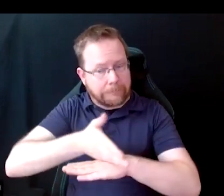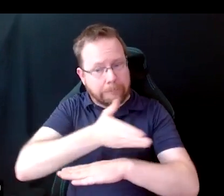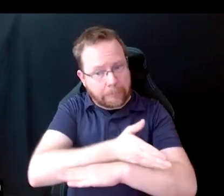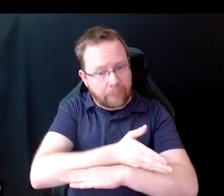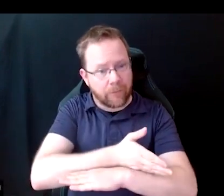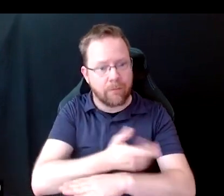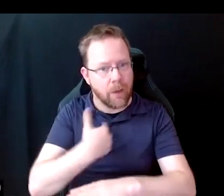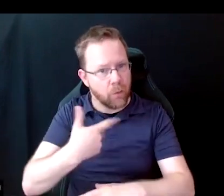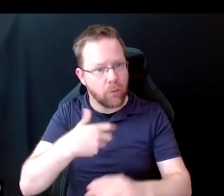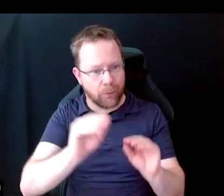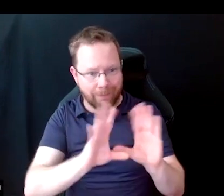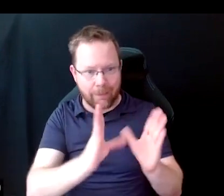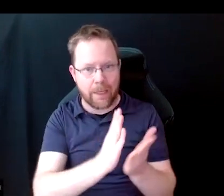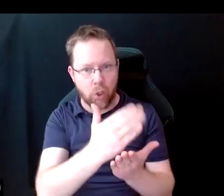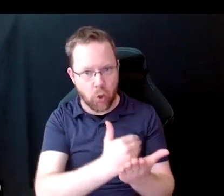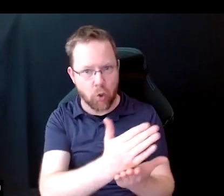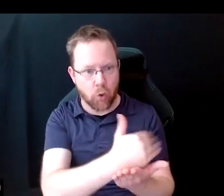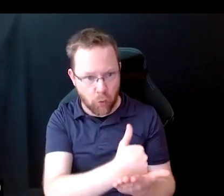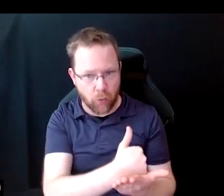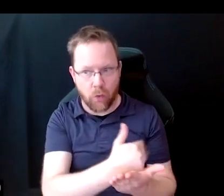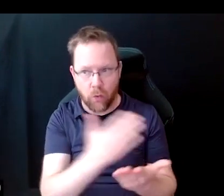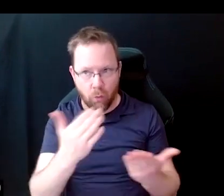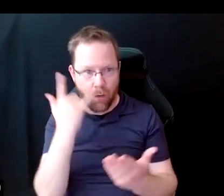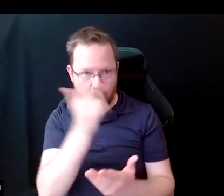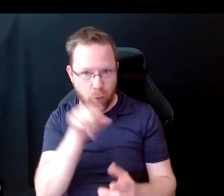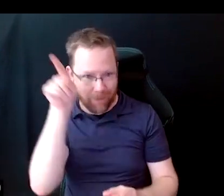but we want to be clear with people when they go what their circumstances is are going to be.